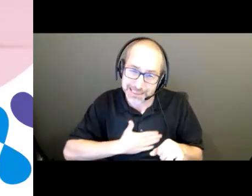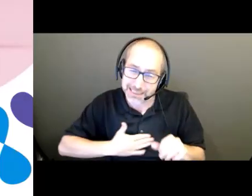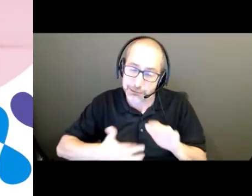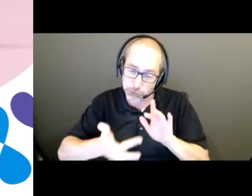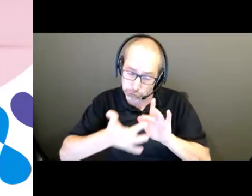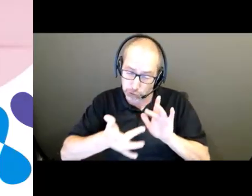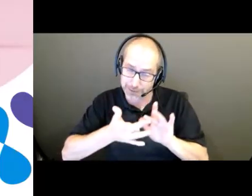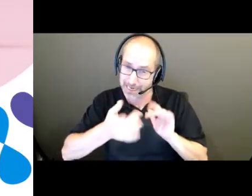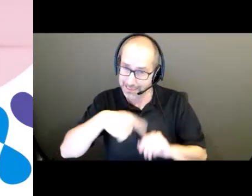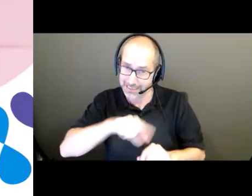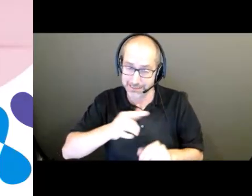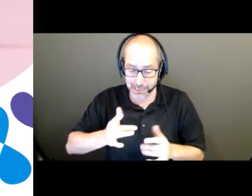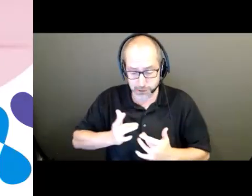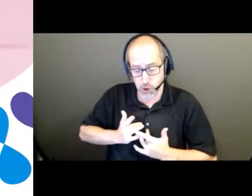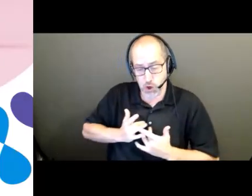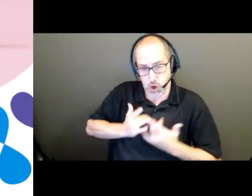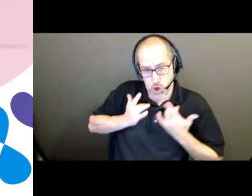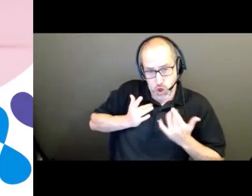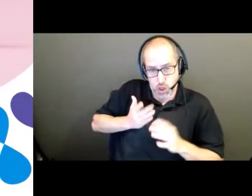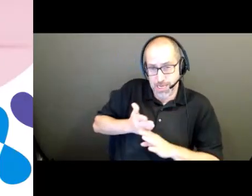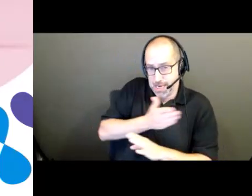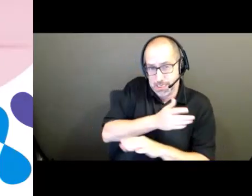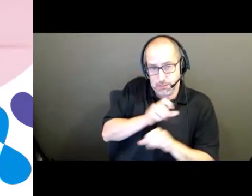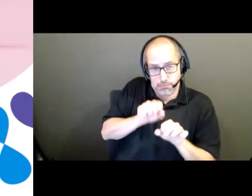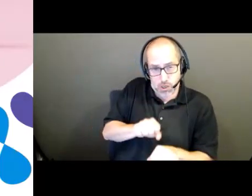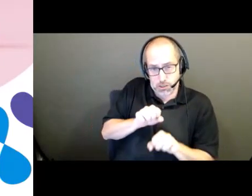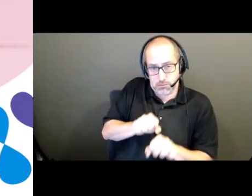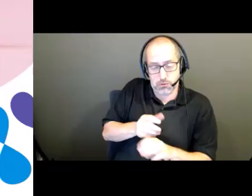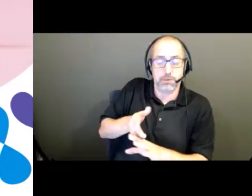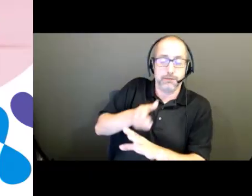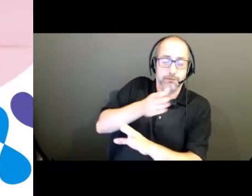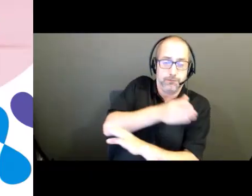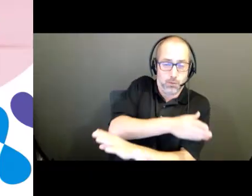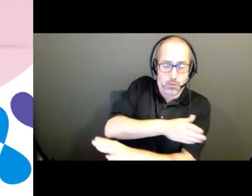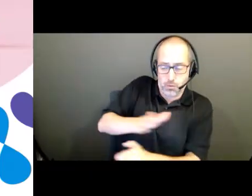and as far in advance of the deadline if you have questions.